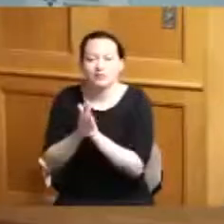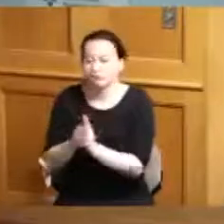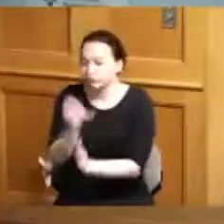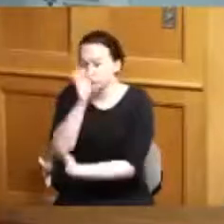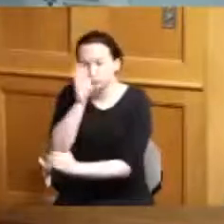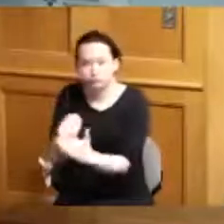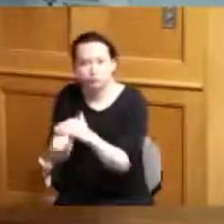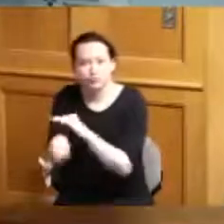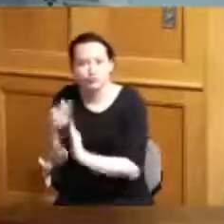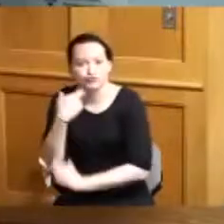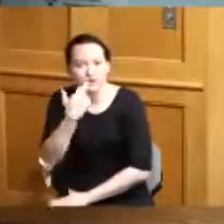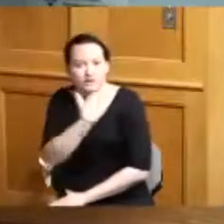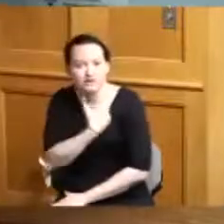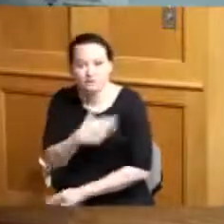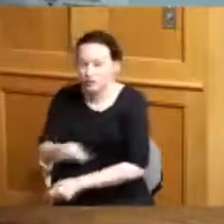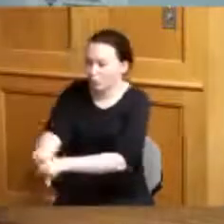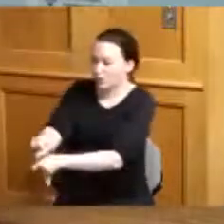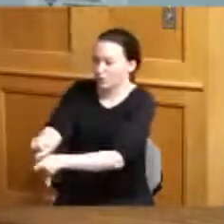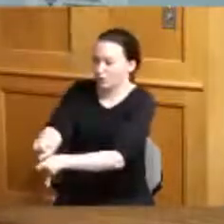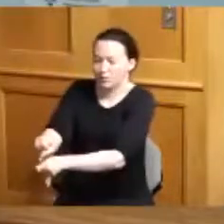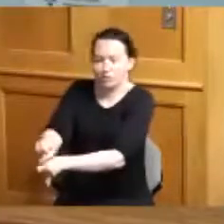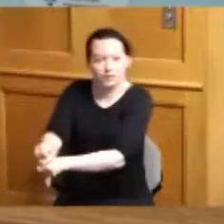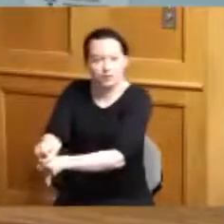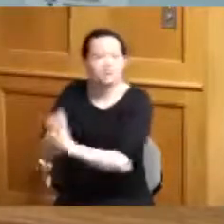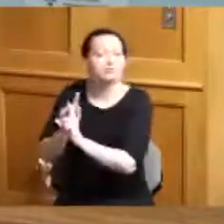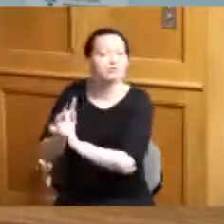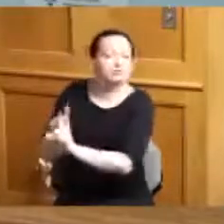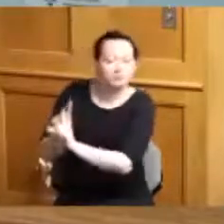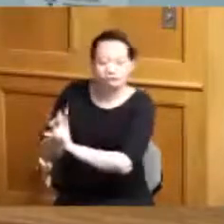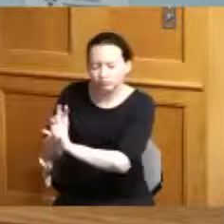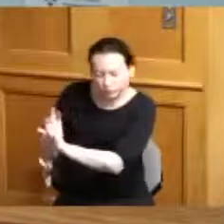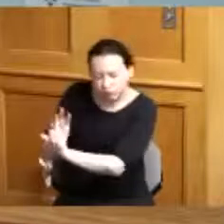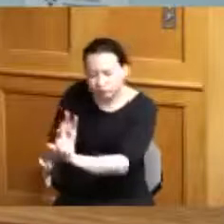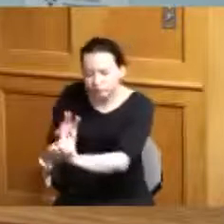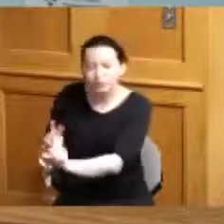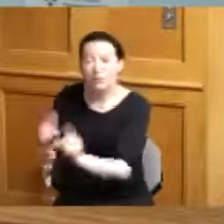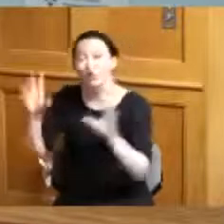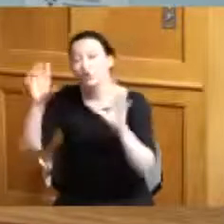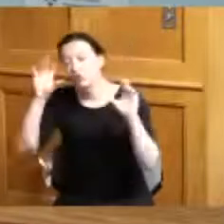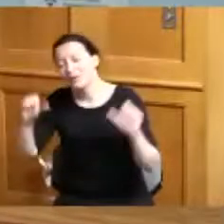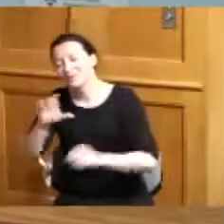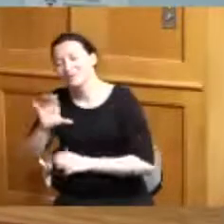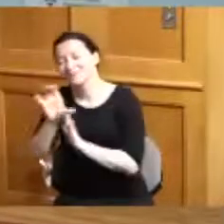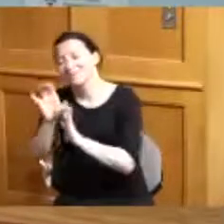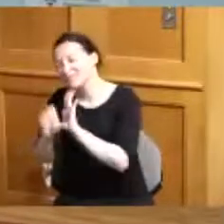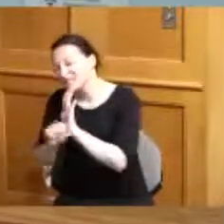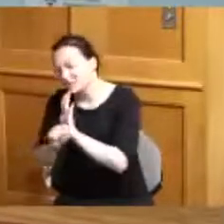they had and worked on an apprenticeship program the President of Cincinnati State she loved the